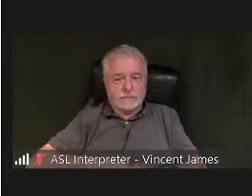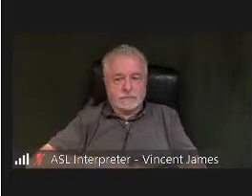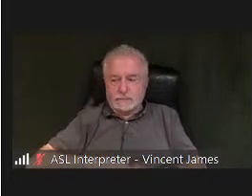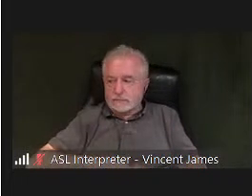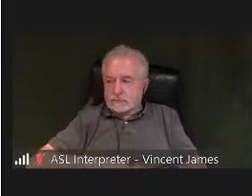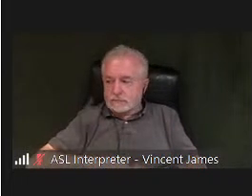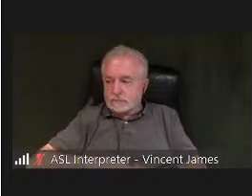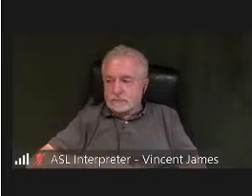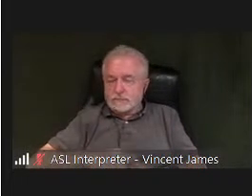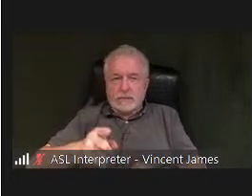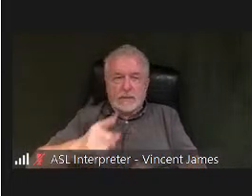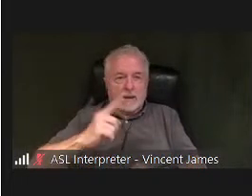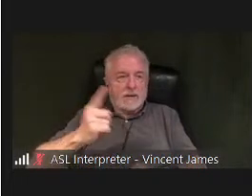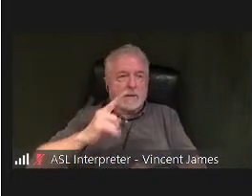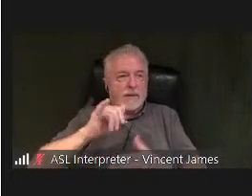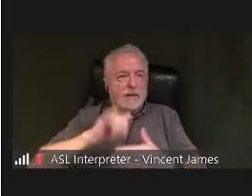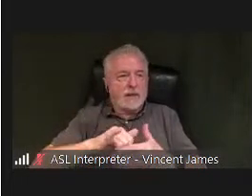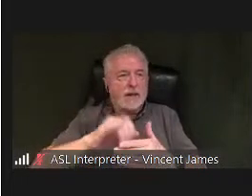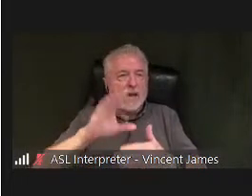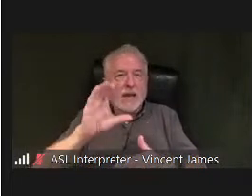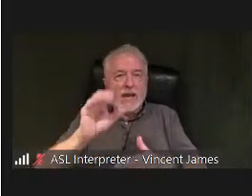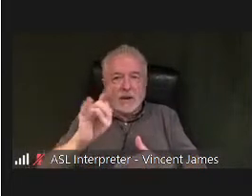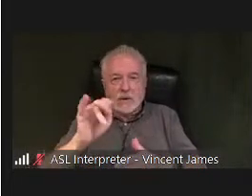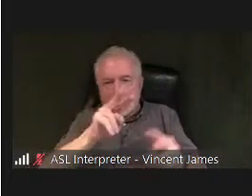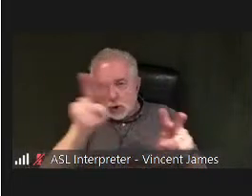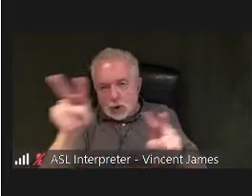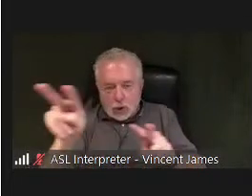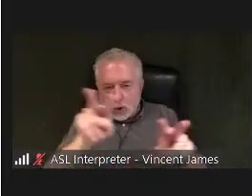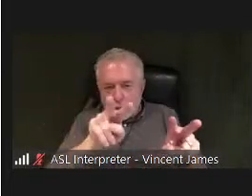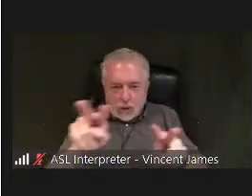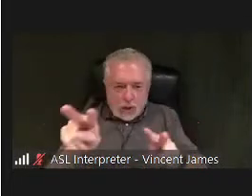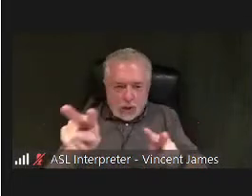This is actually something that they've found, they said.